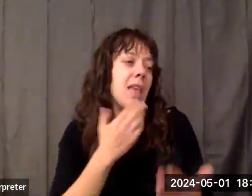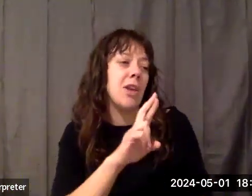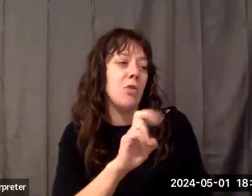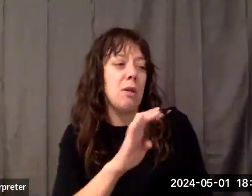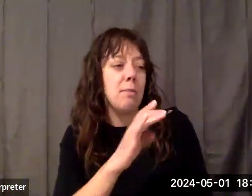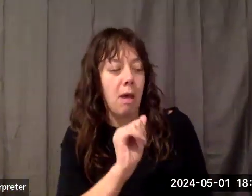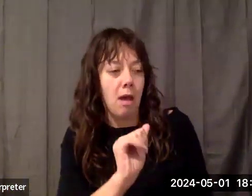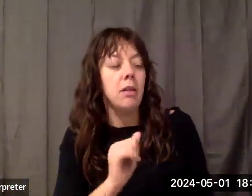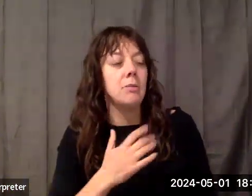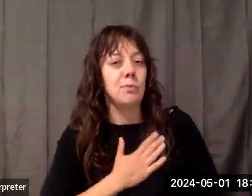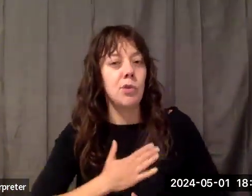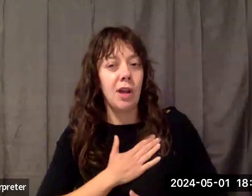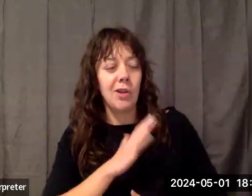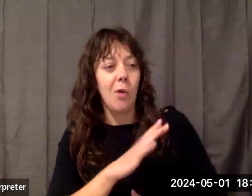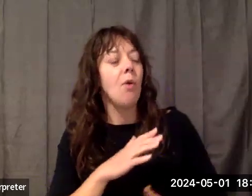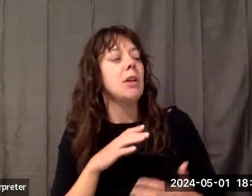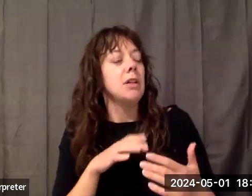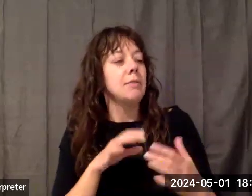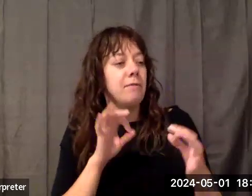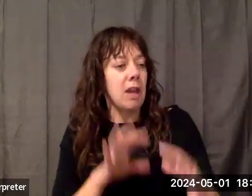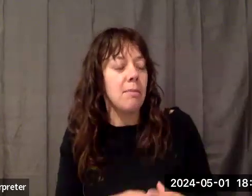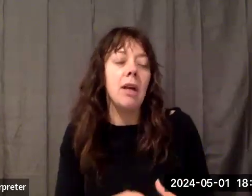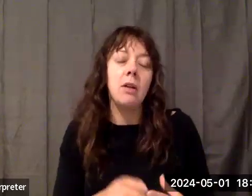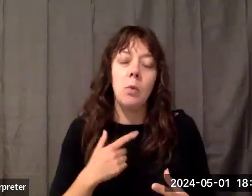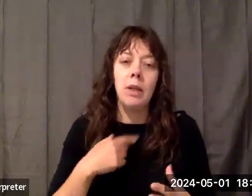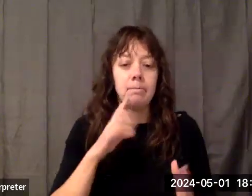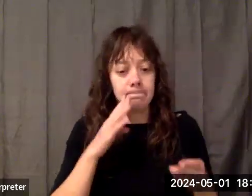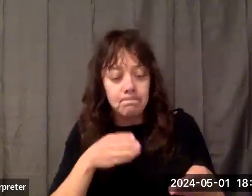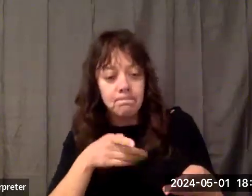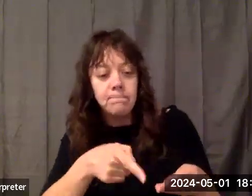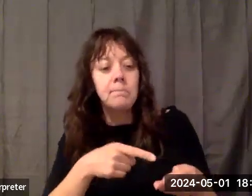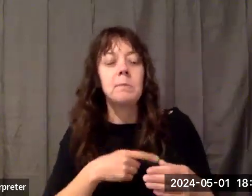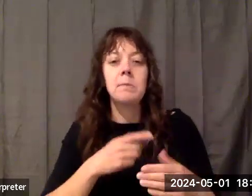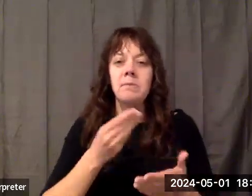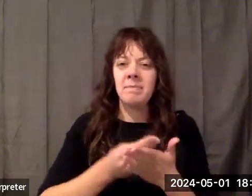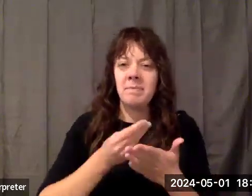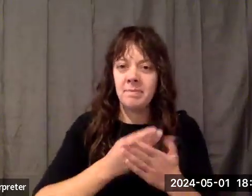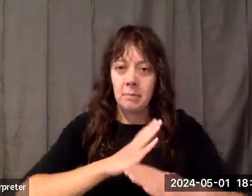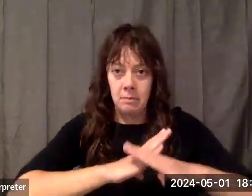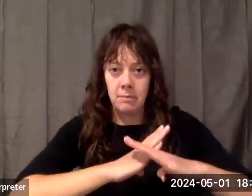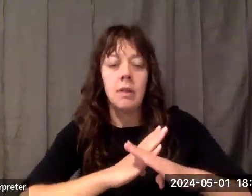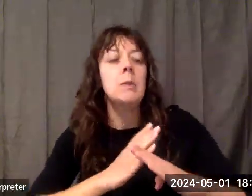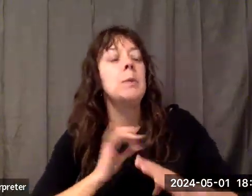Some of the socioeconomic barriers to fees and how much you're, you're actually earning in these roles